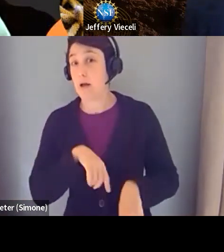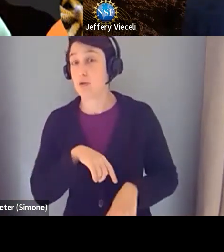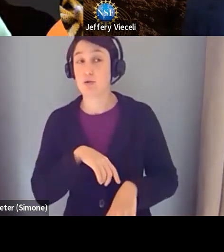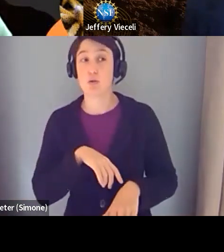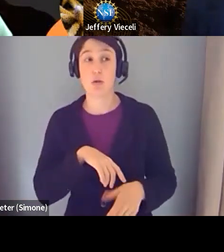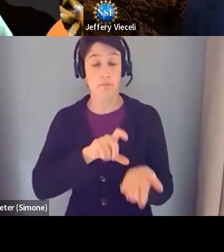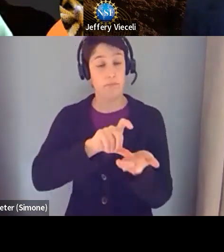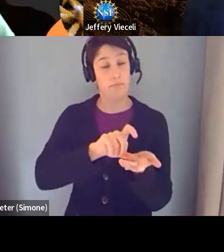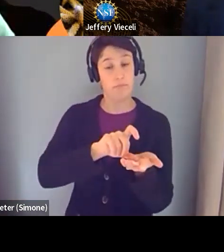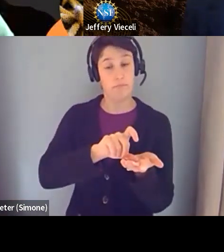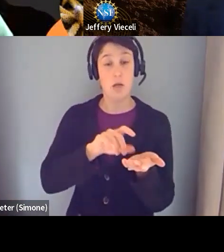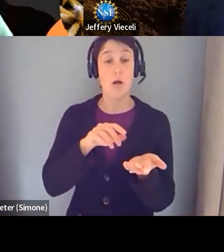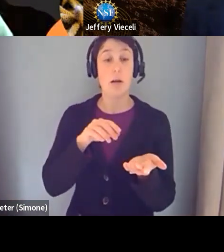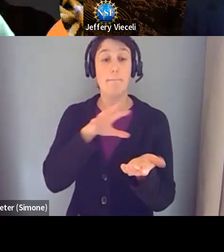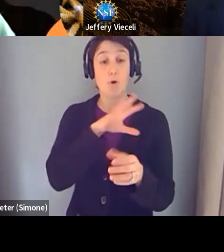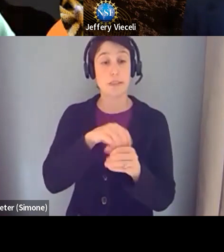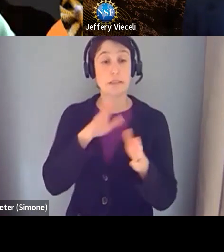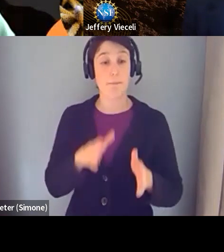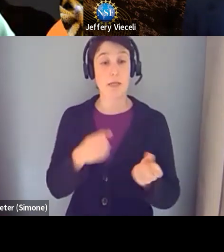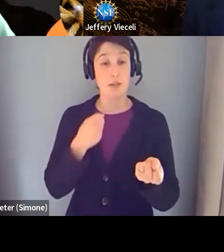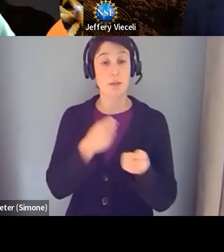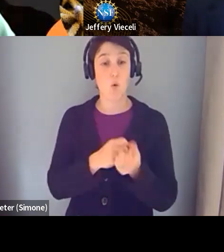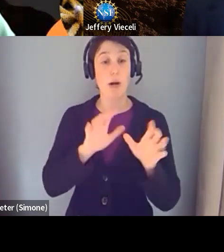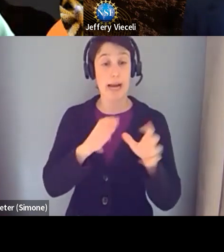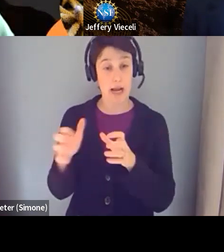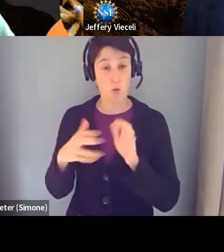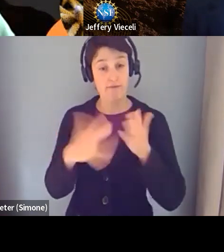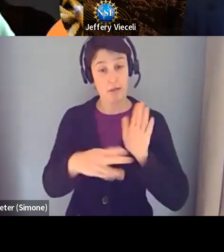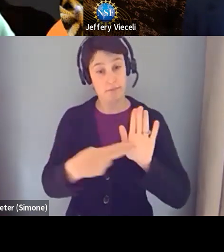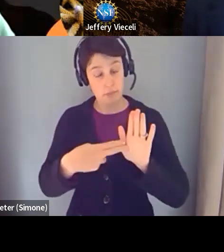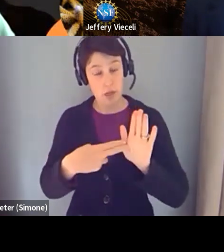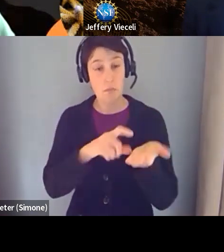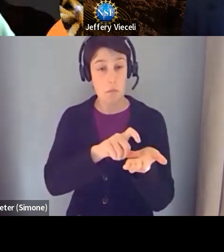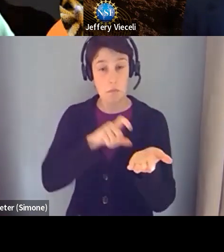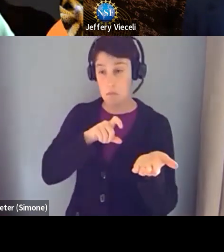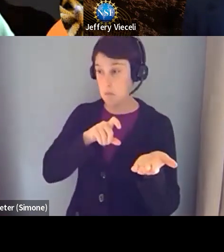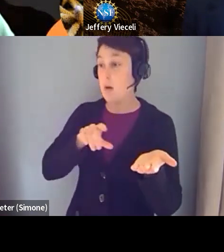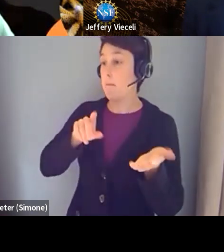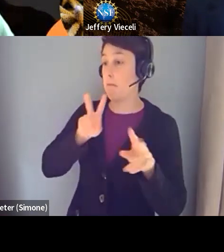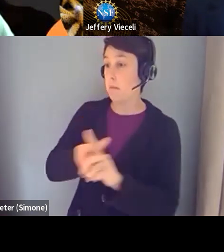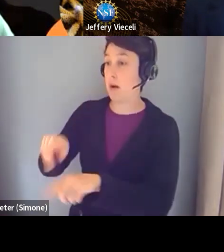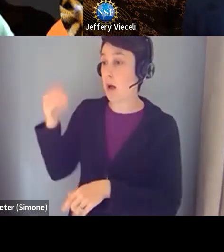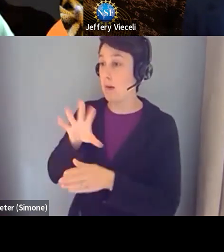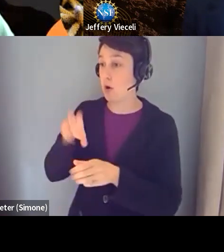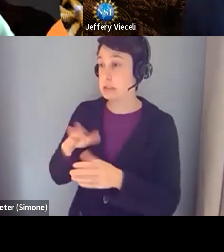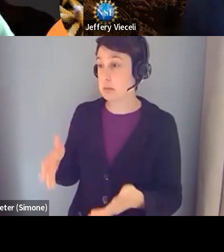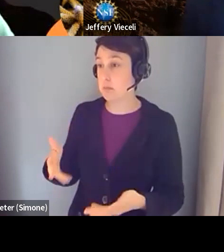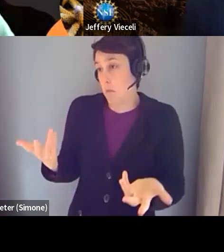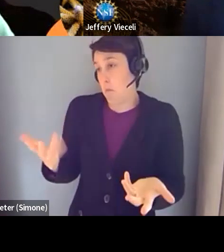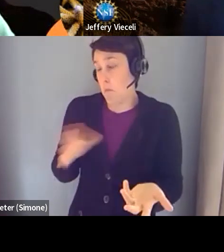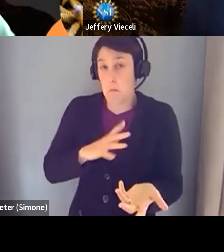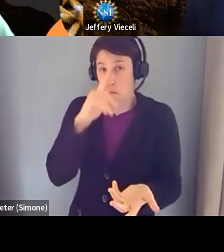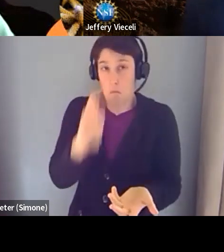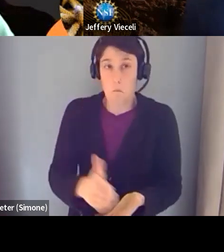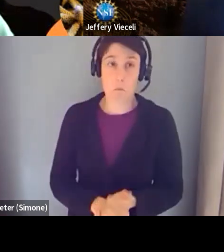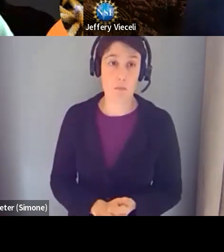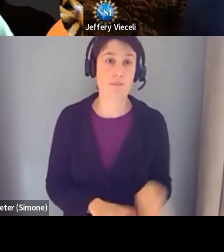in the participant support category, that's perfectly acceptable.